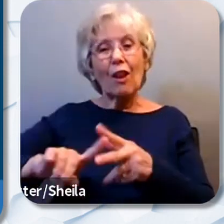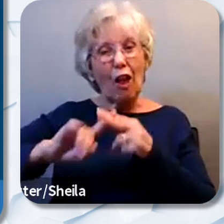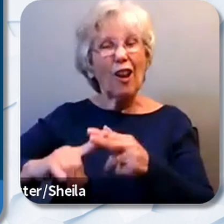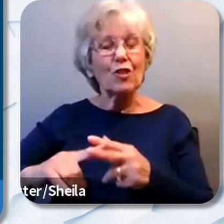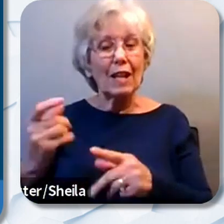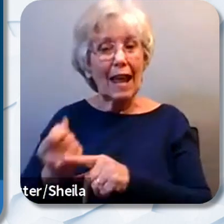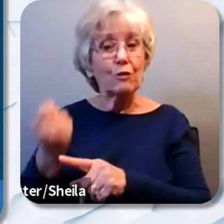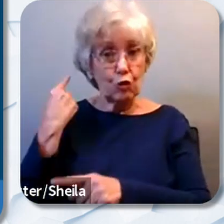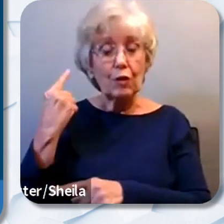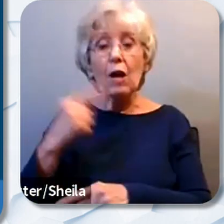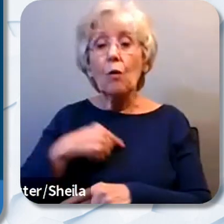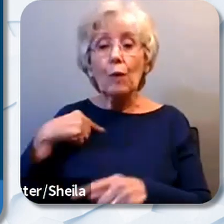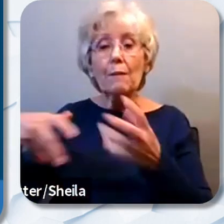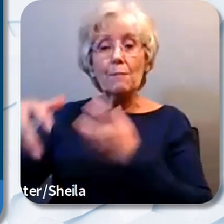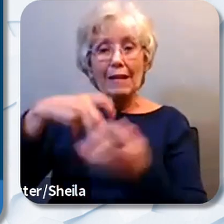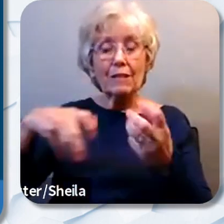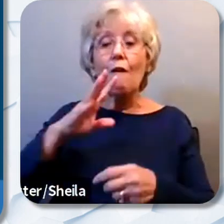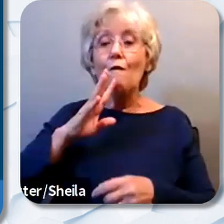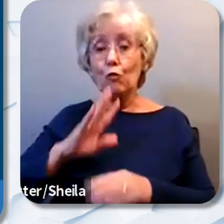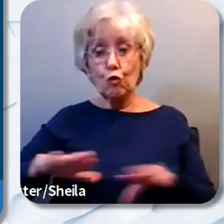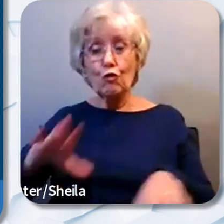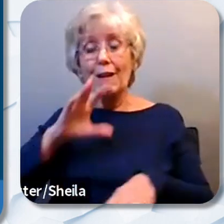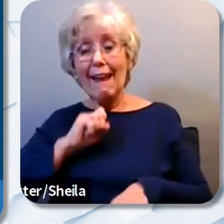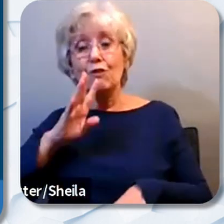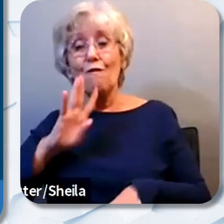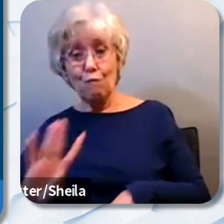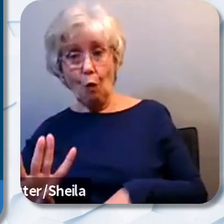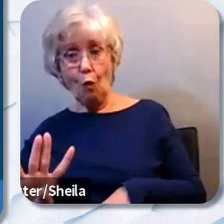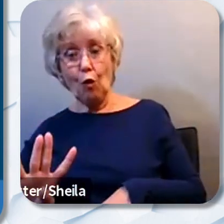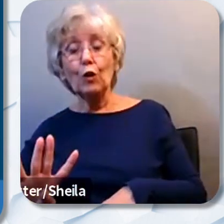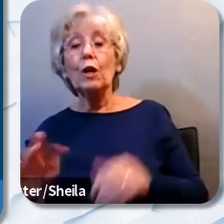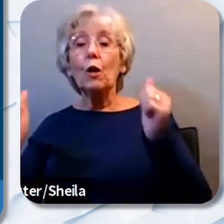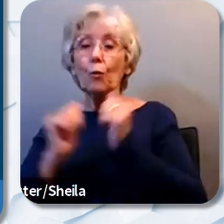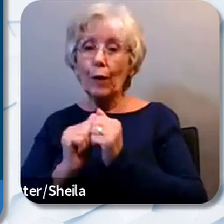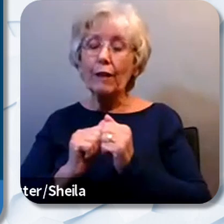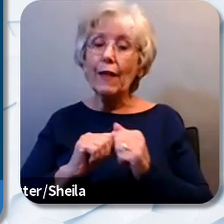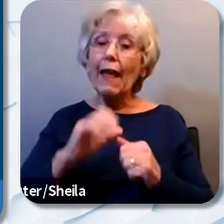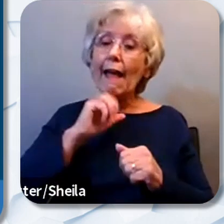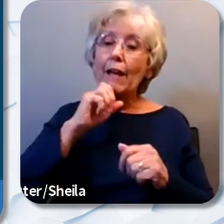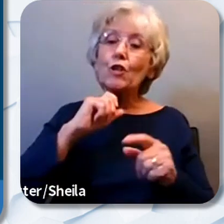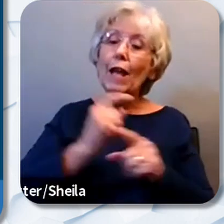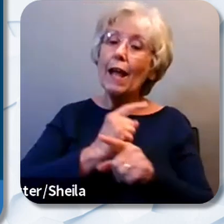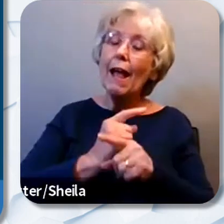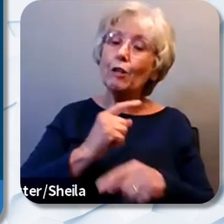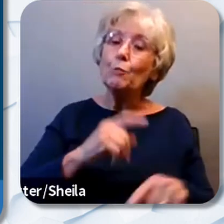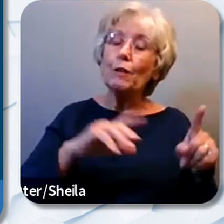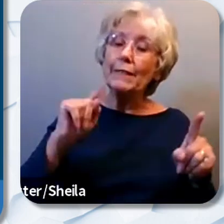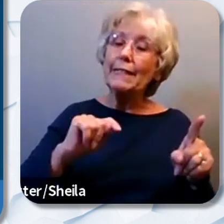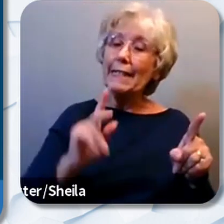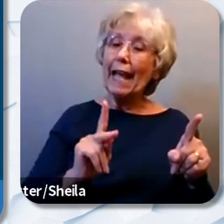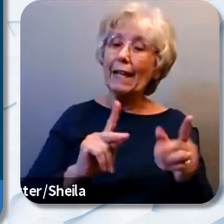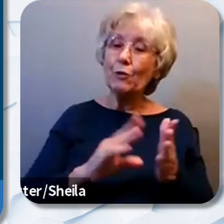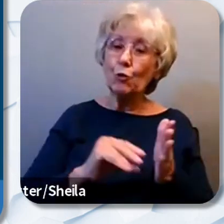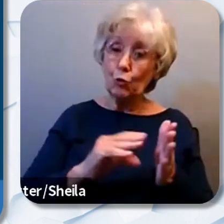where we commingled four year olds under CSP with age eligible tk students and so when you tk was.